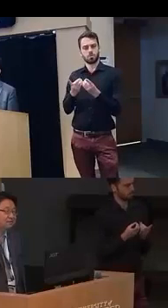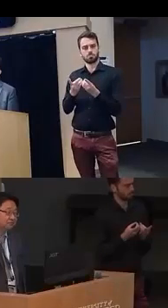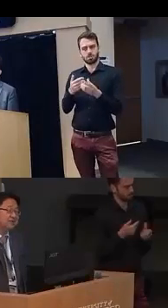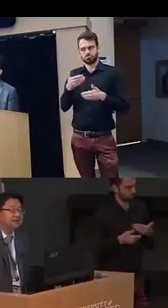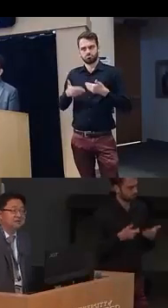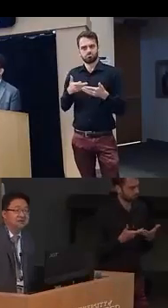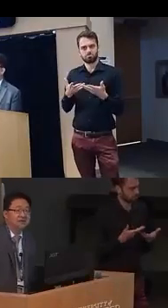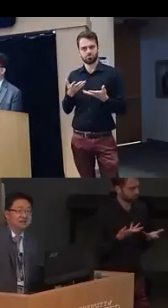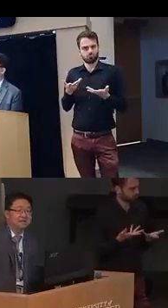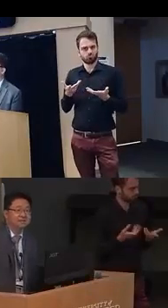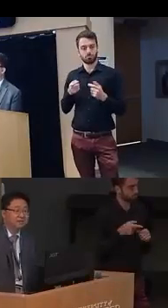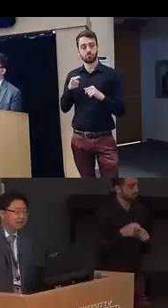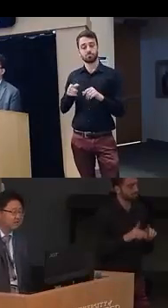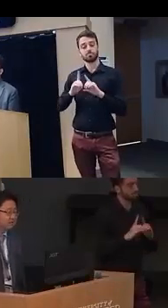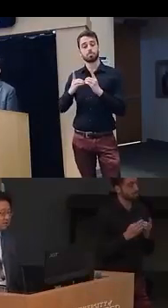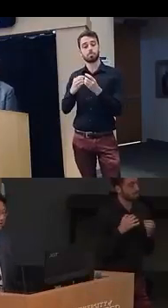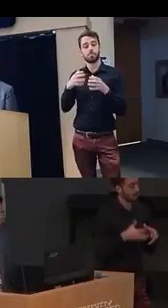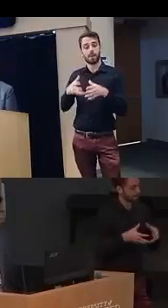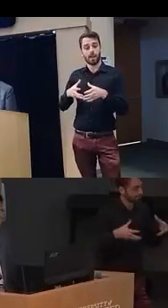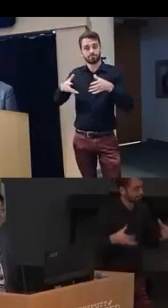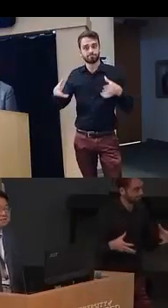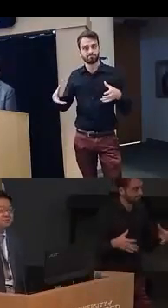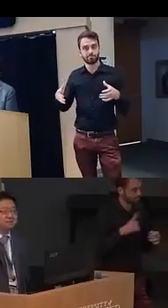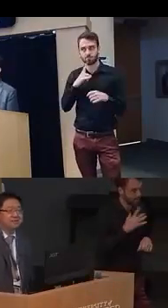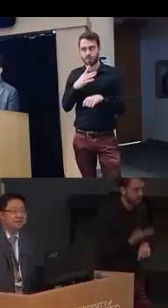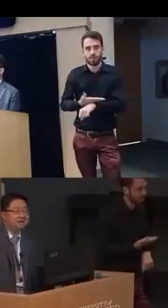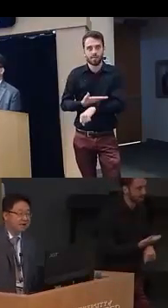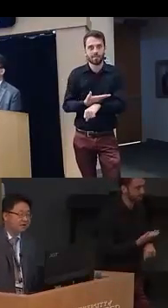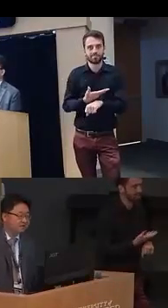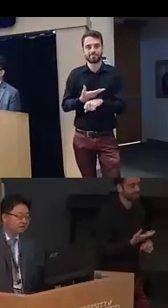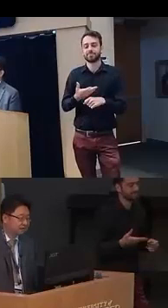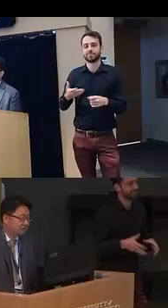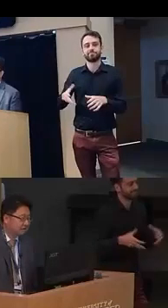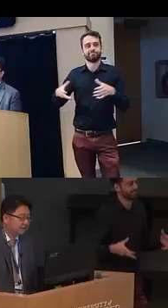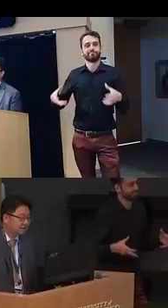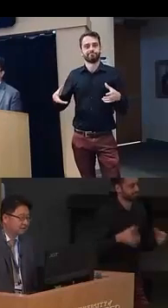our research is not a same story actually having an unprecedented Banner here I talk about